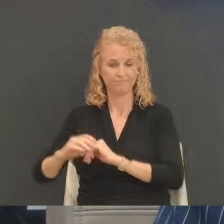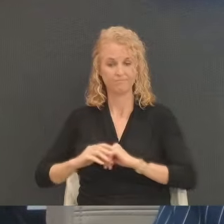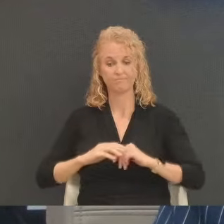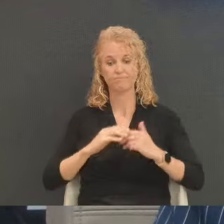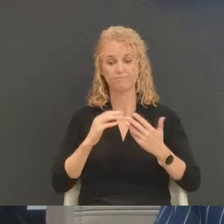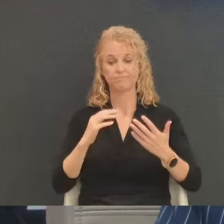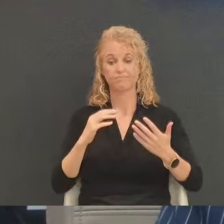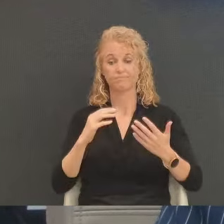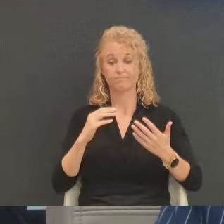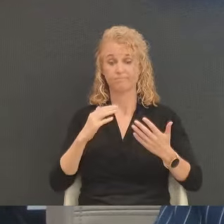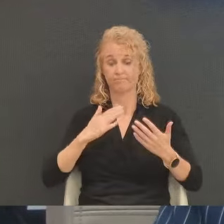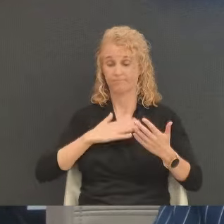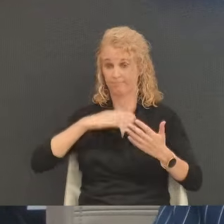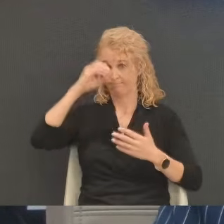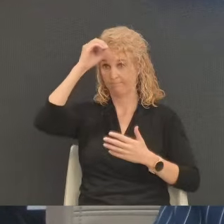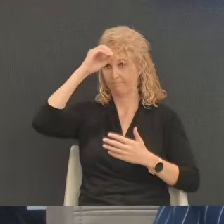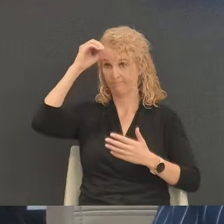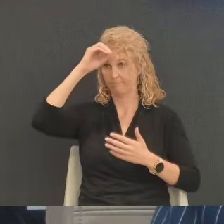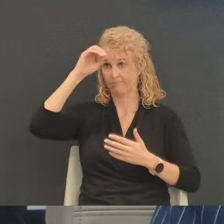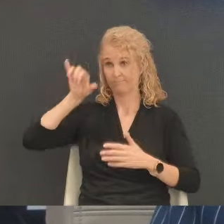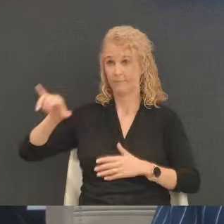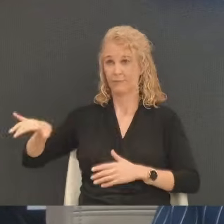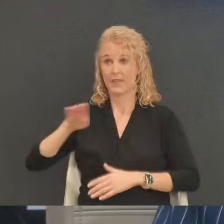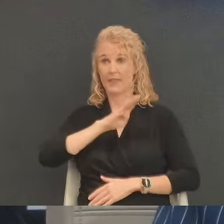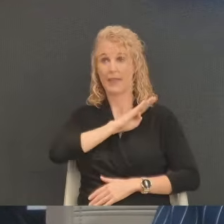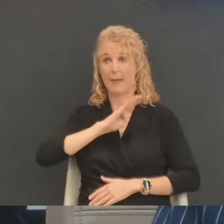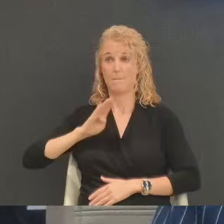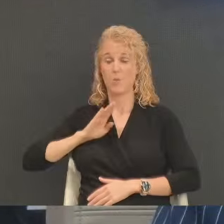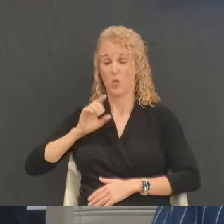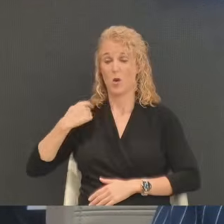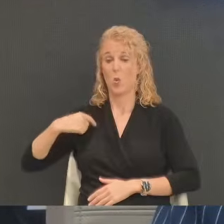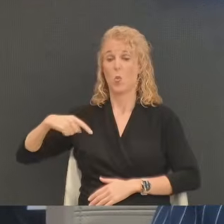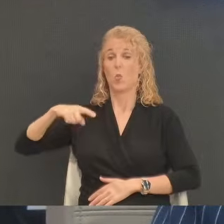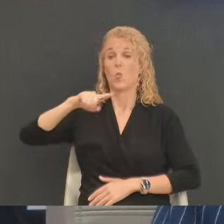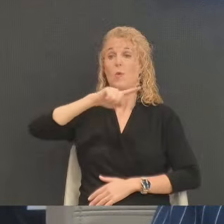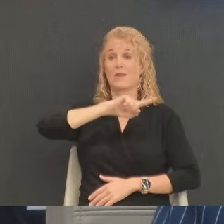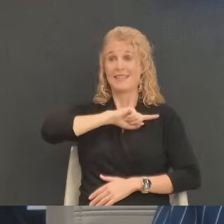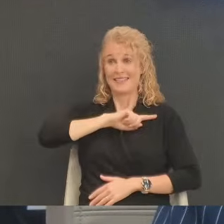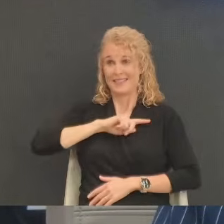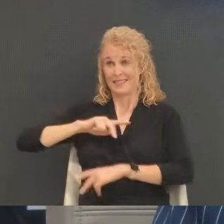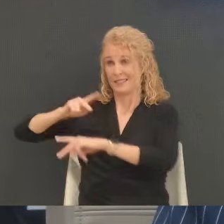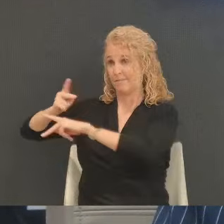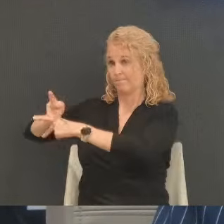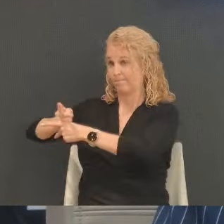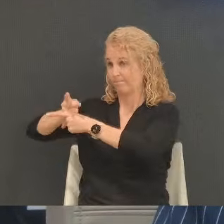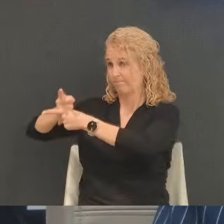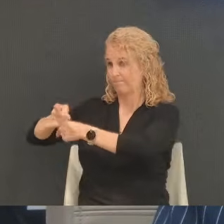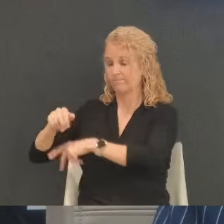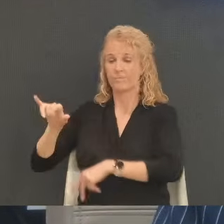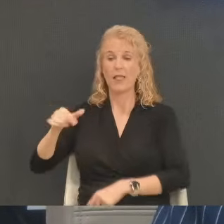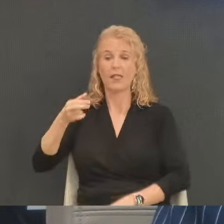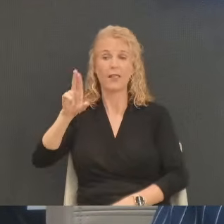be overseeing what are you going to be doing. We should approve it like we do with grants. They we